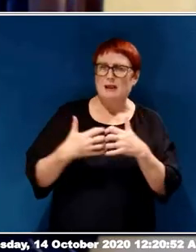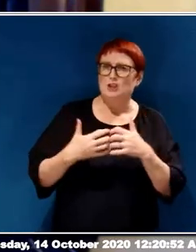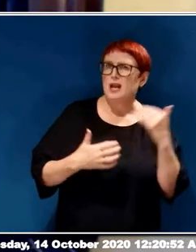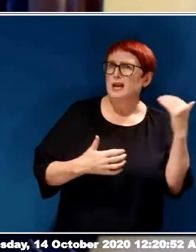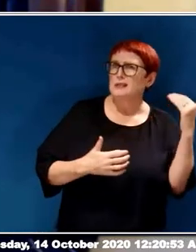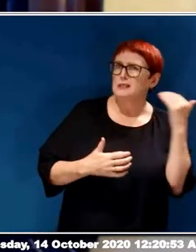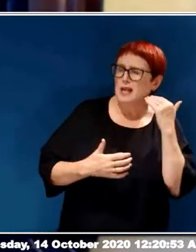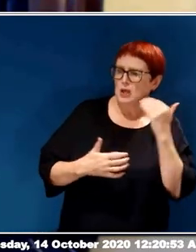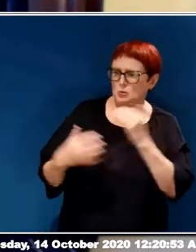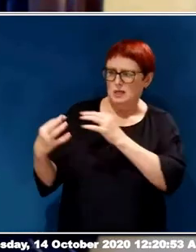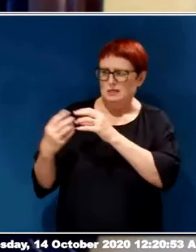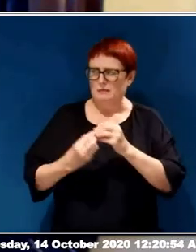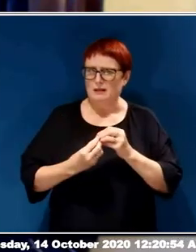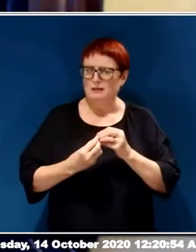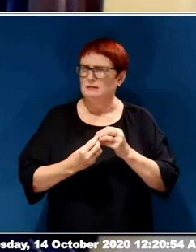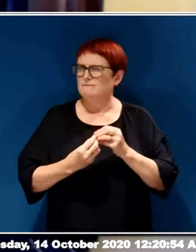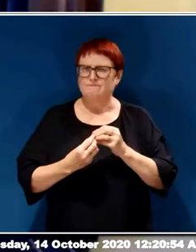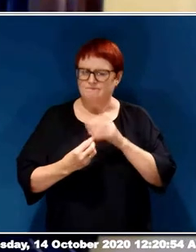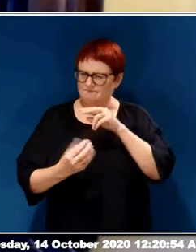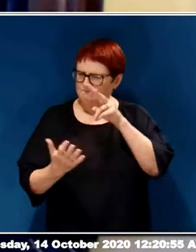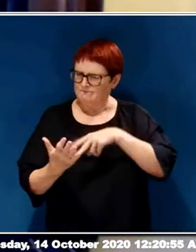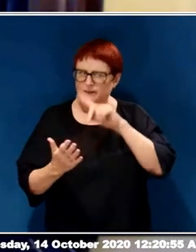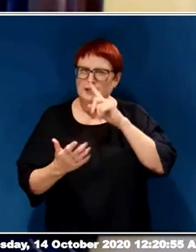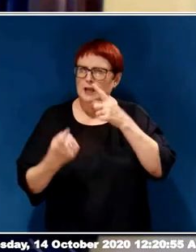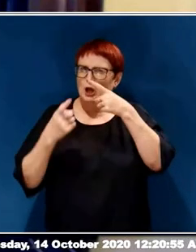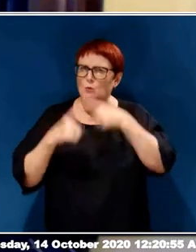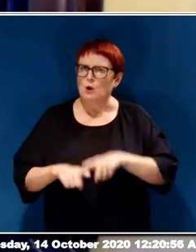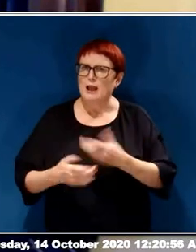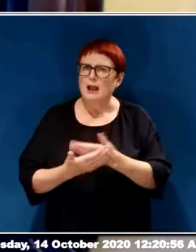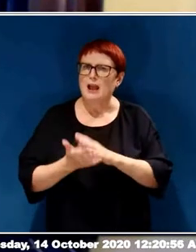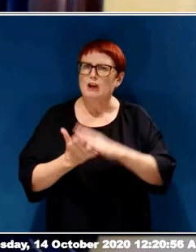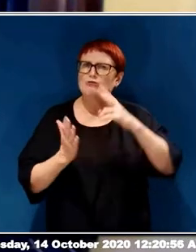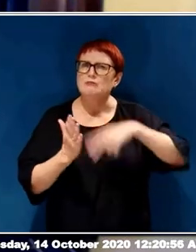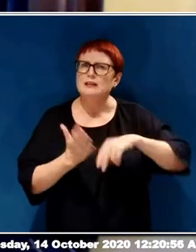They may be doing this well below the year level benchmarks.